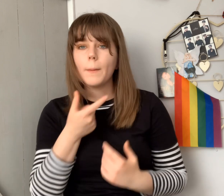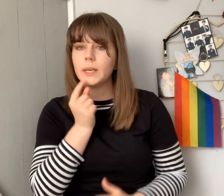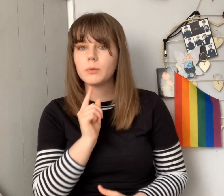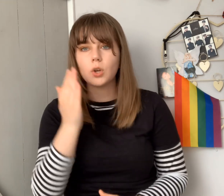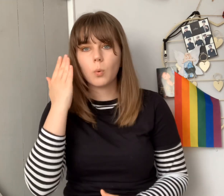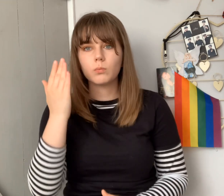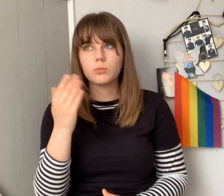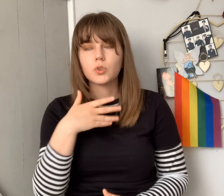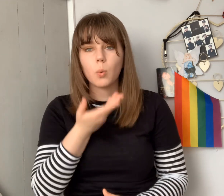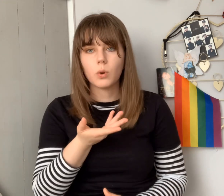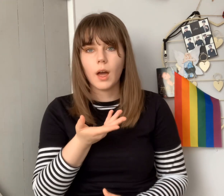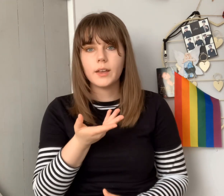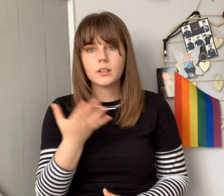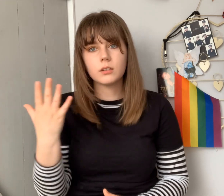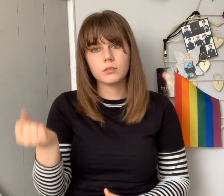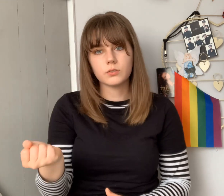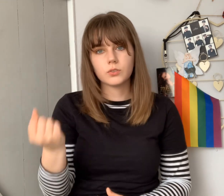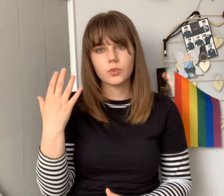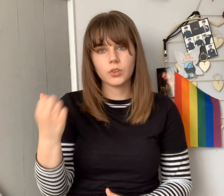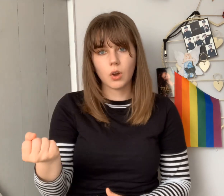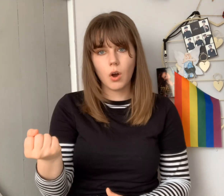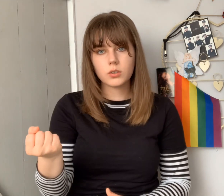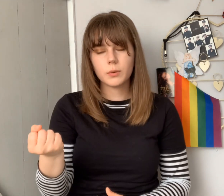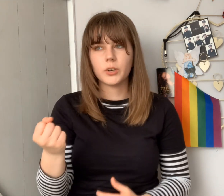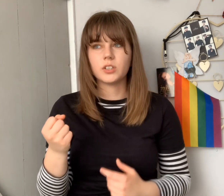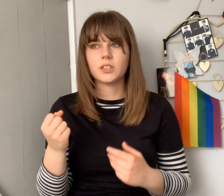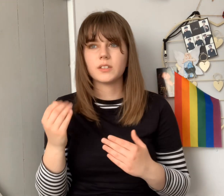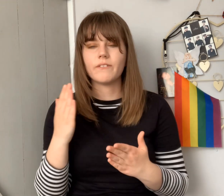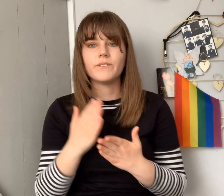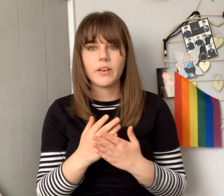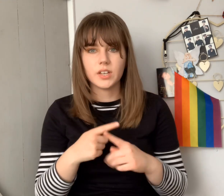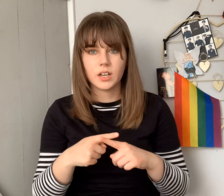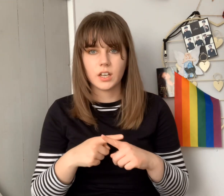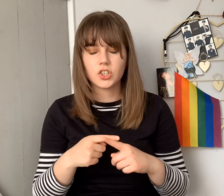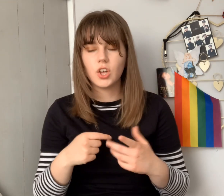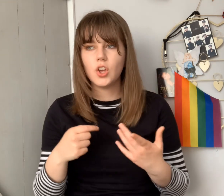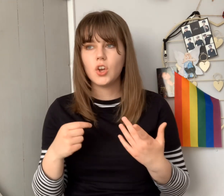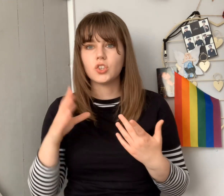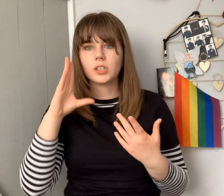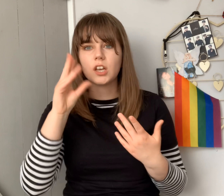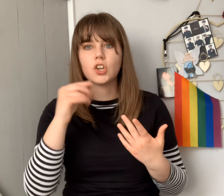A lot of people don't like the "got" because it's very English